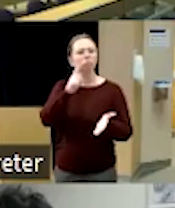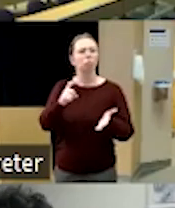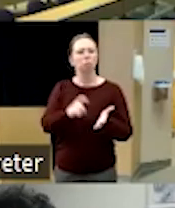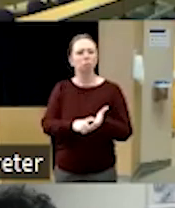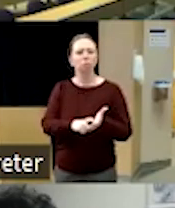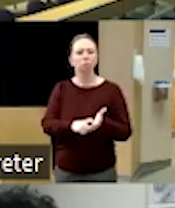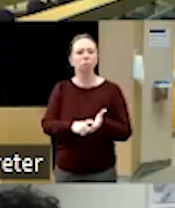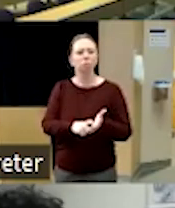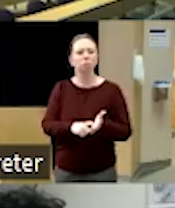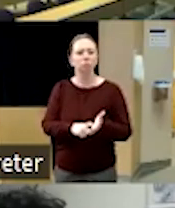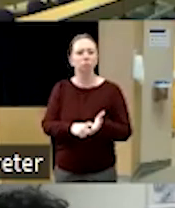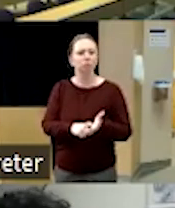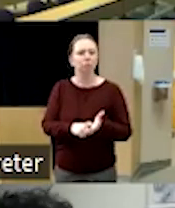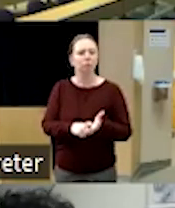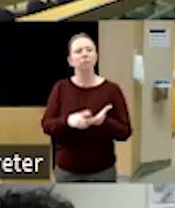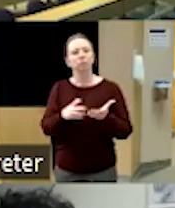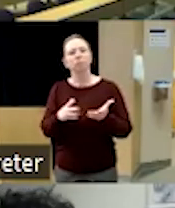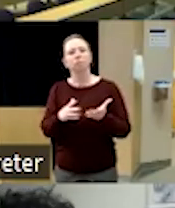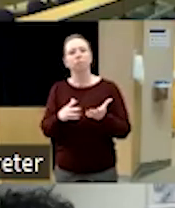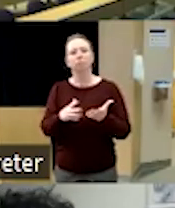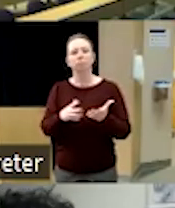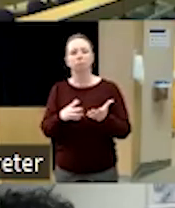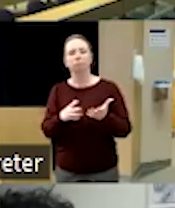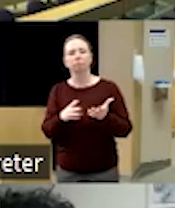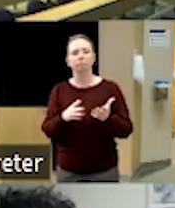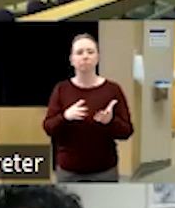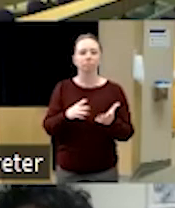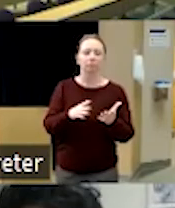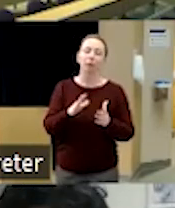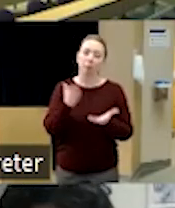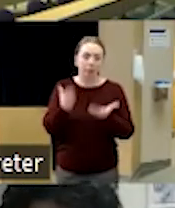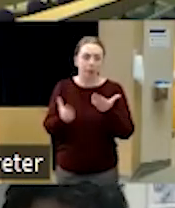um even though they have some um they don't think they have some depression